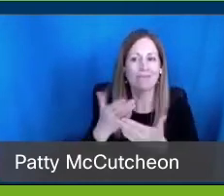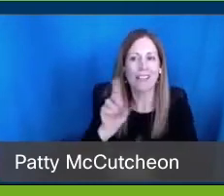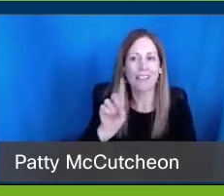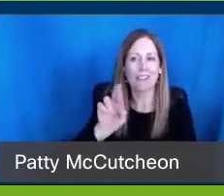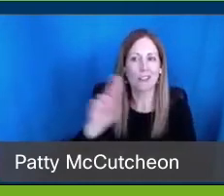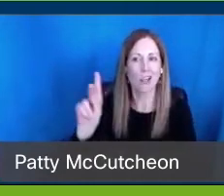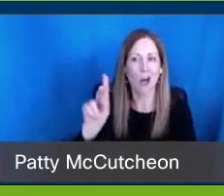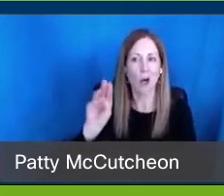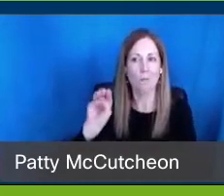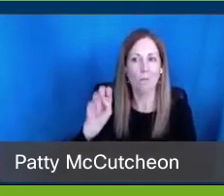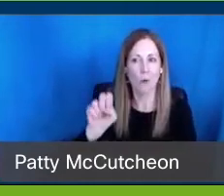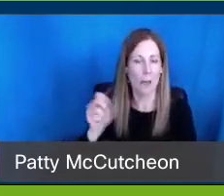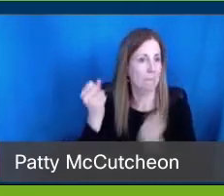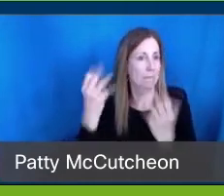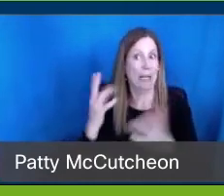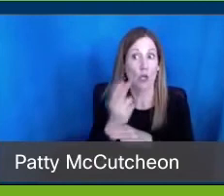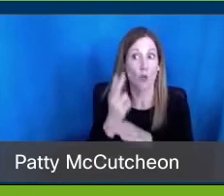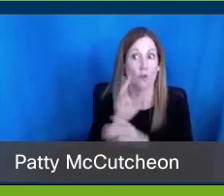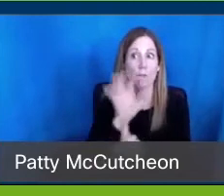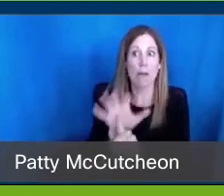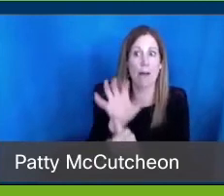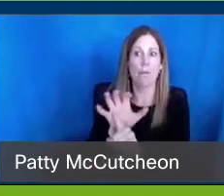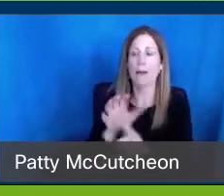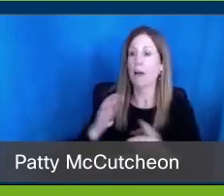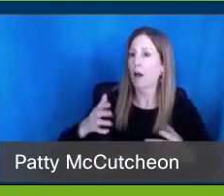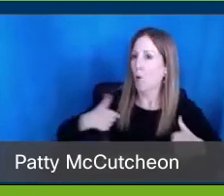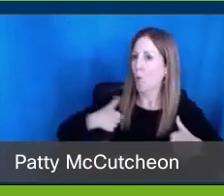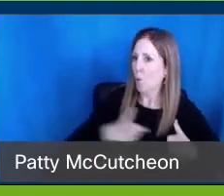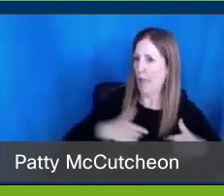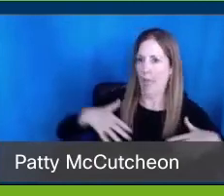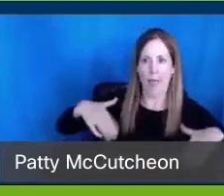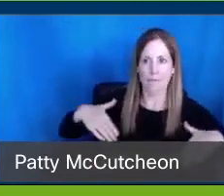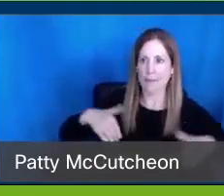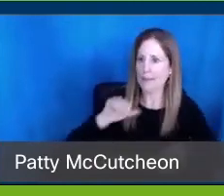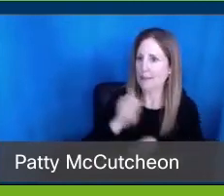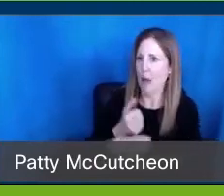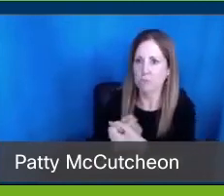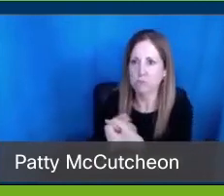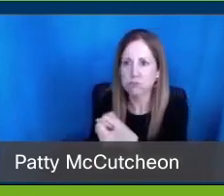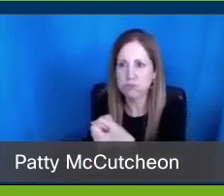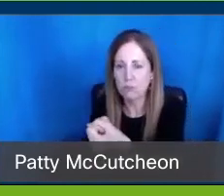with our users, so even though we hadn't set out to support it, 'cause it hadn't really existed...